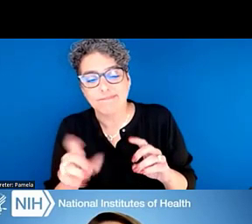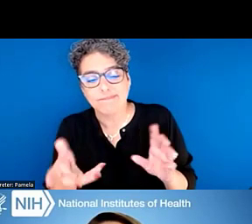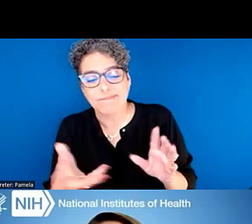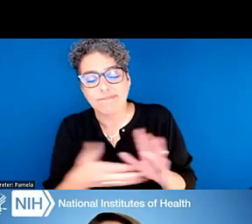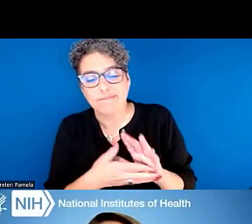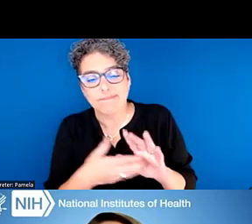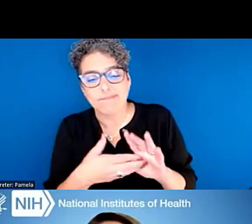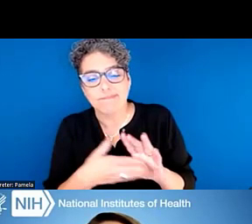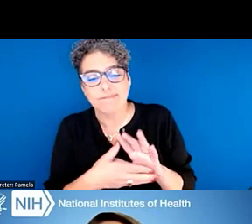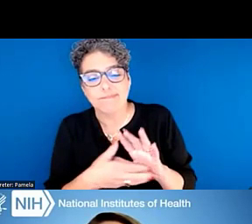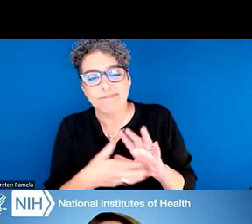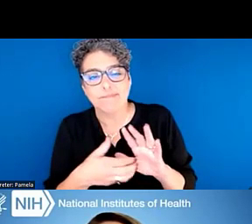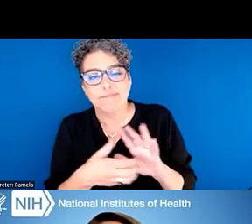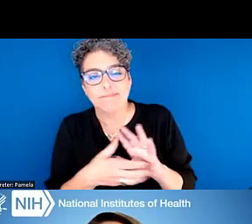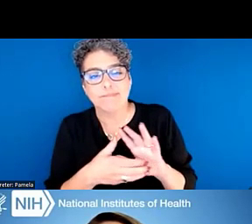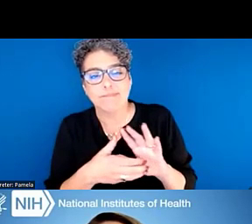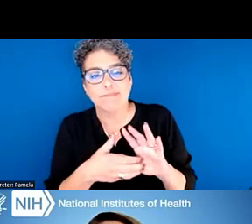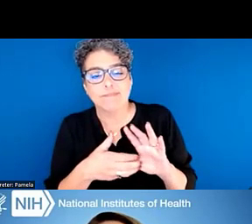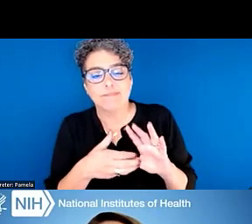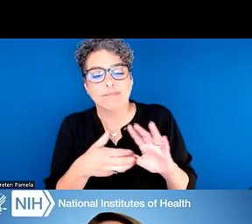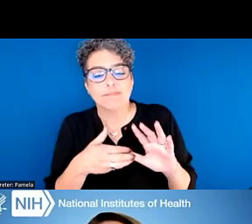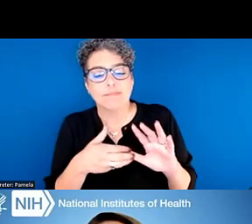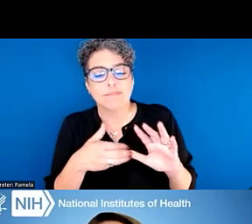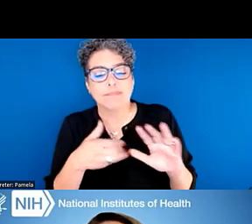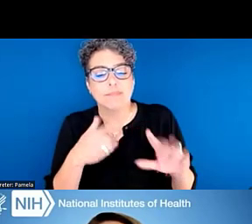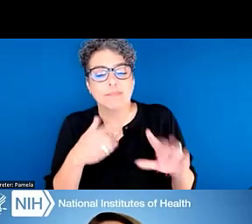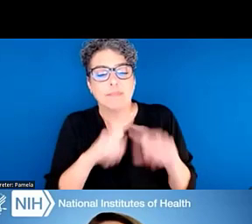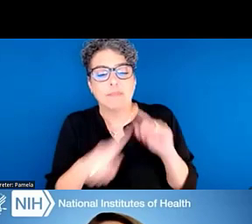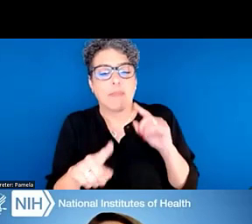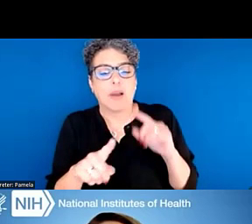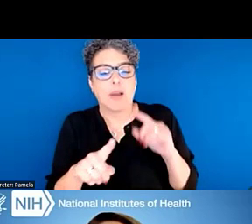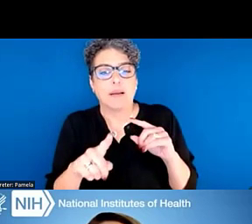You're not only the correct answer. All is correct, yes.